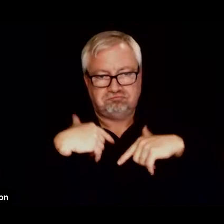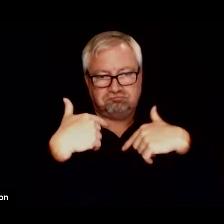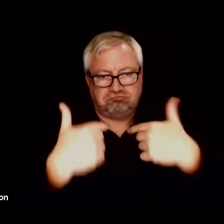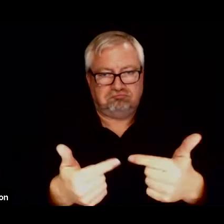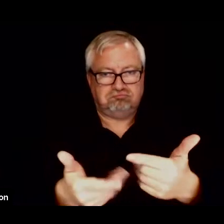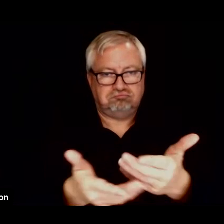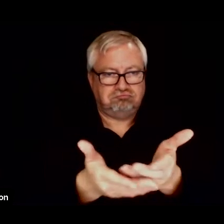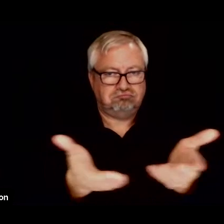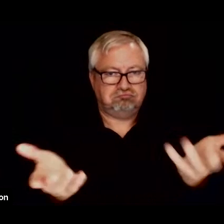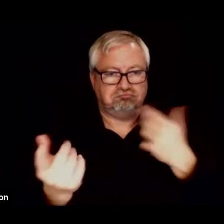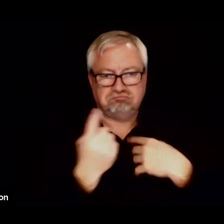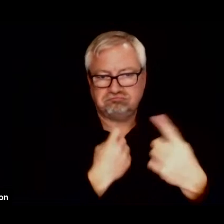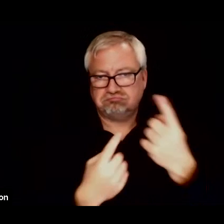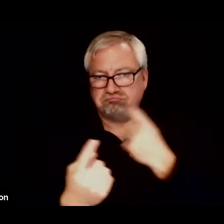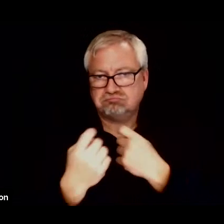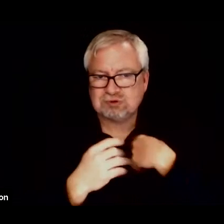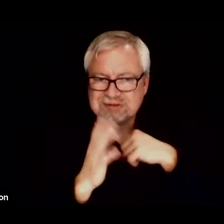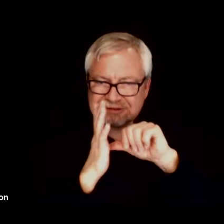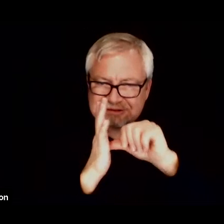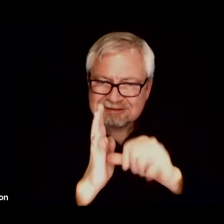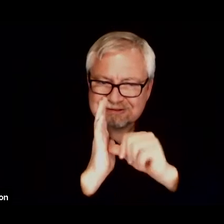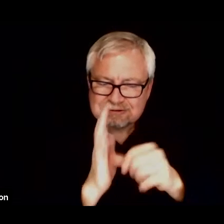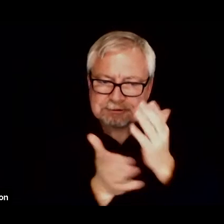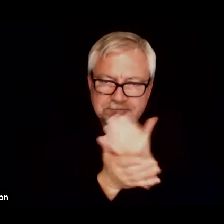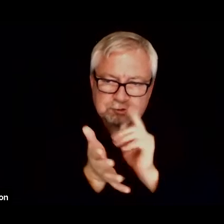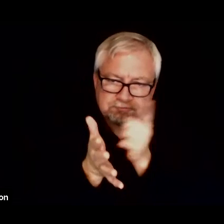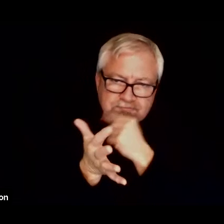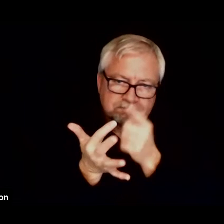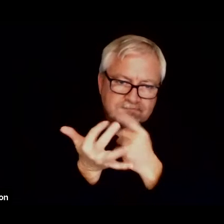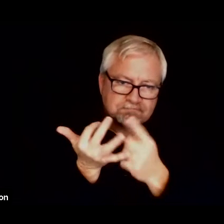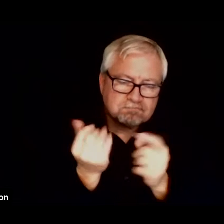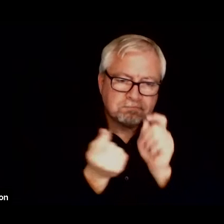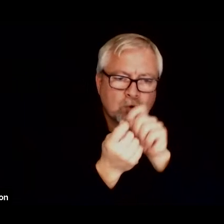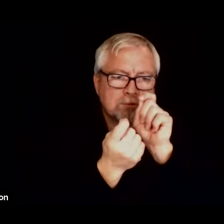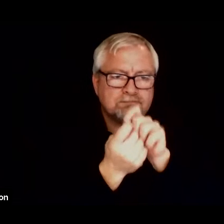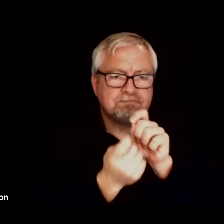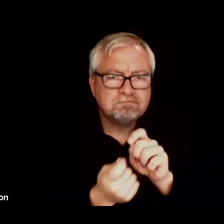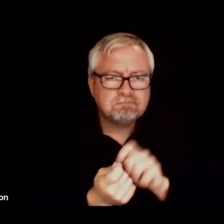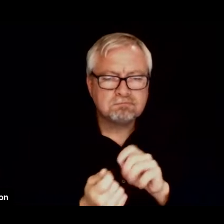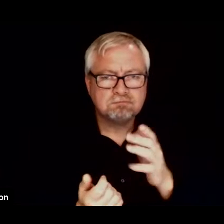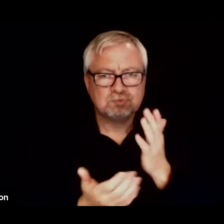the key points. Some of the things that we've had some questions about since the briefing yesterday